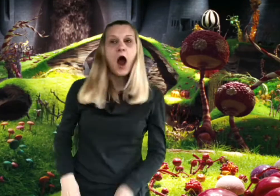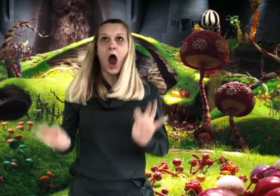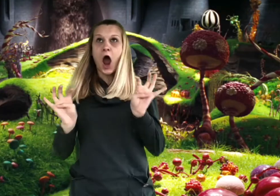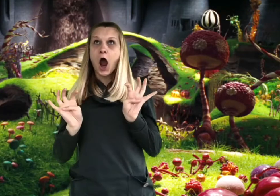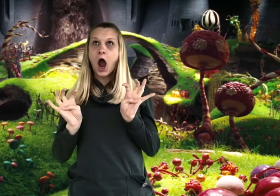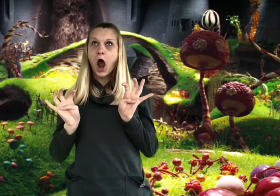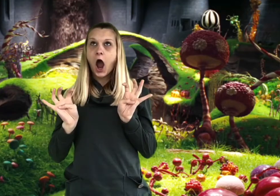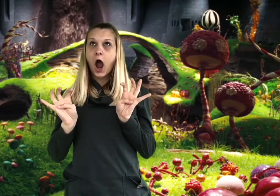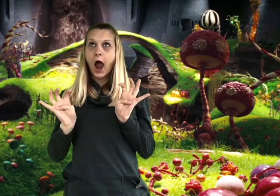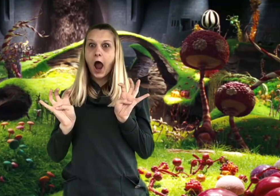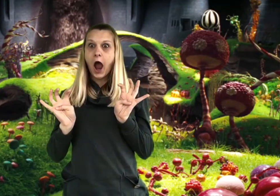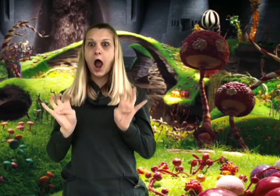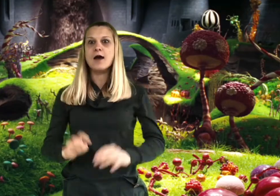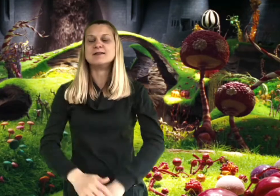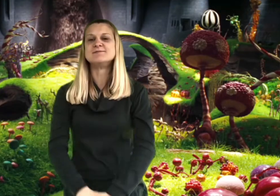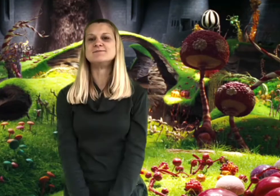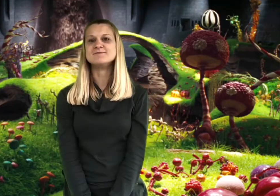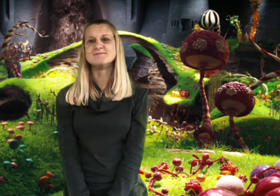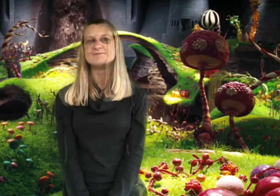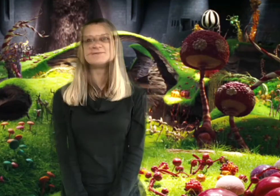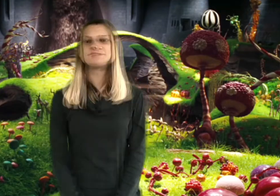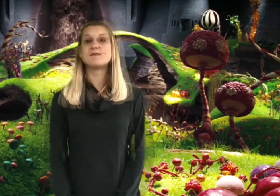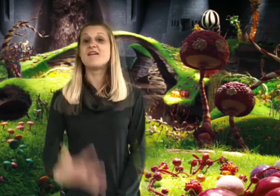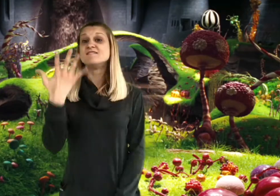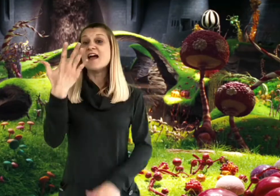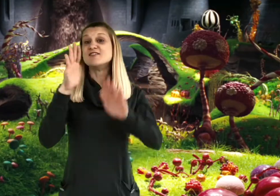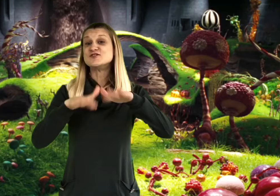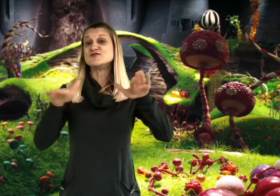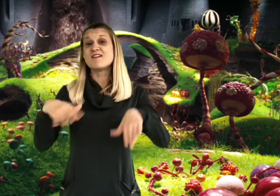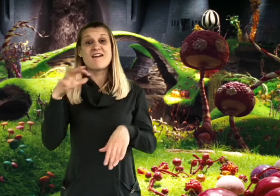The children and their parents were too flabbergasted to speak.